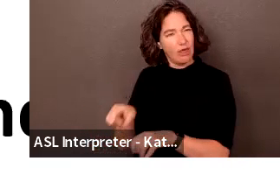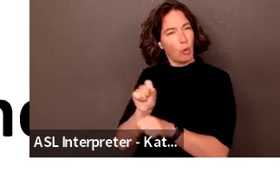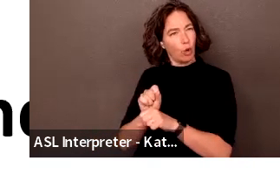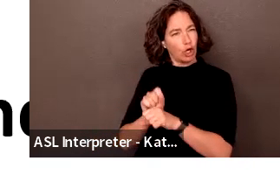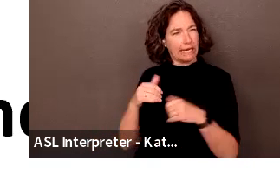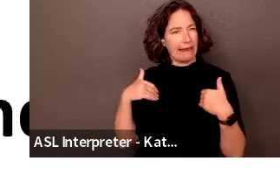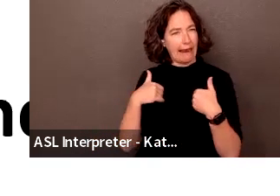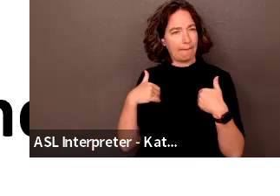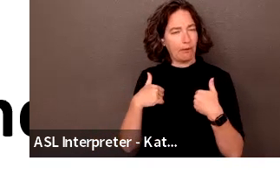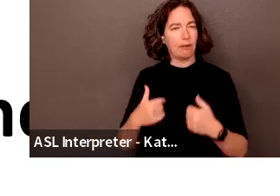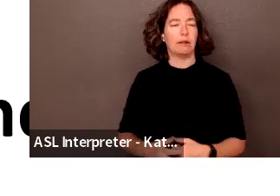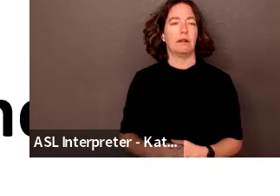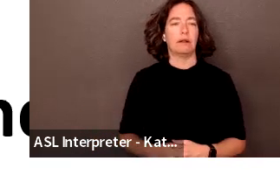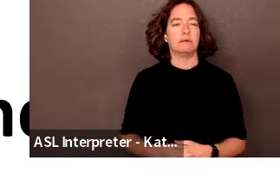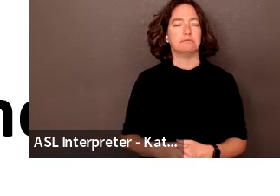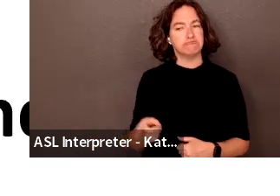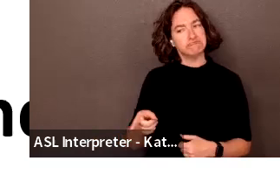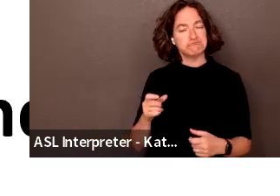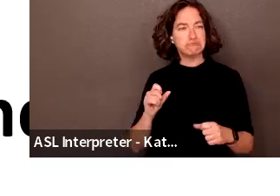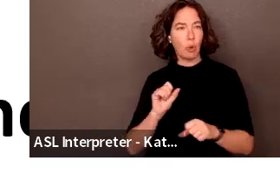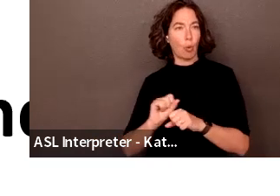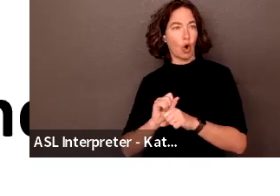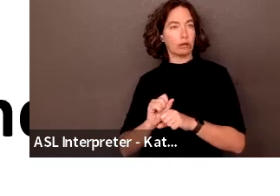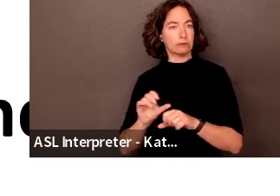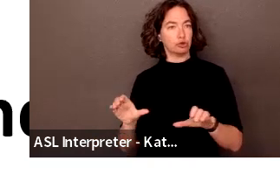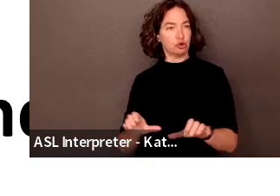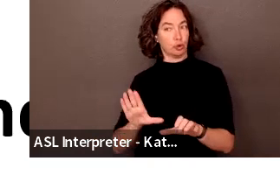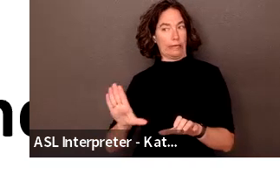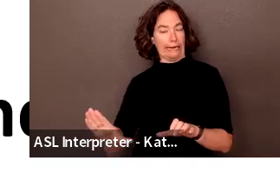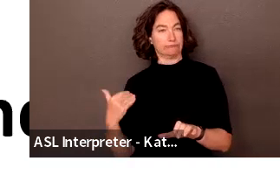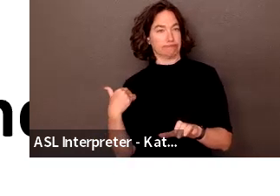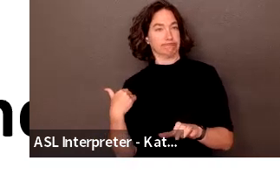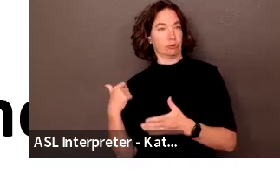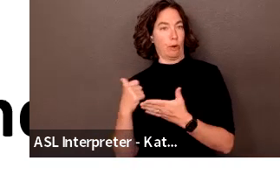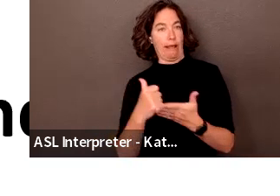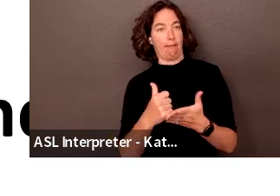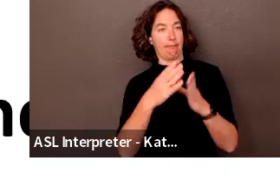animals here at a conference, please be sure to respect